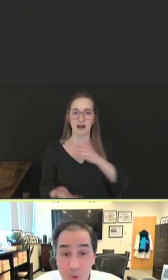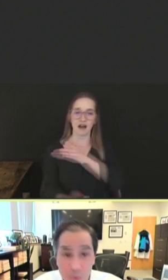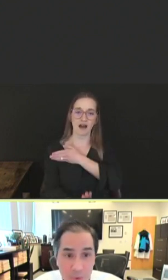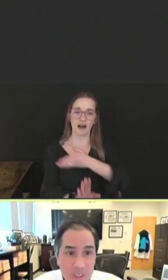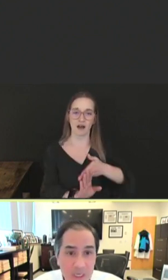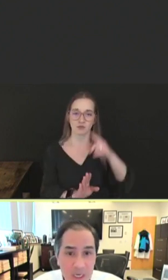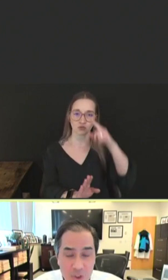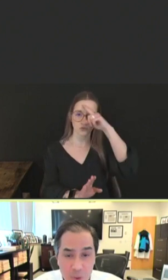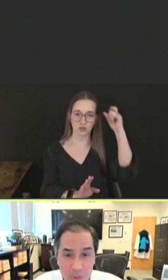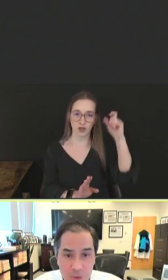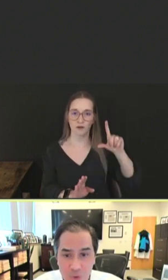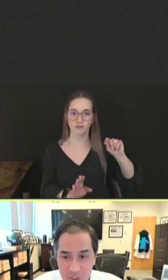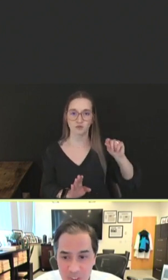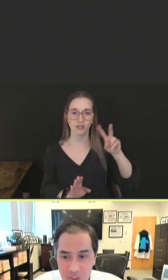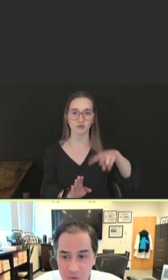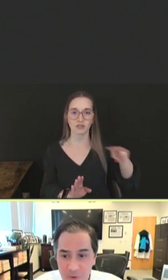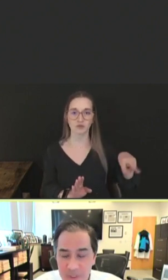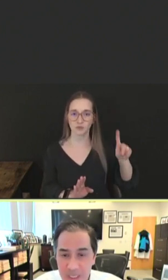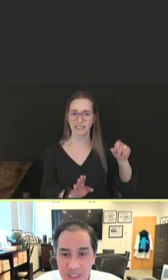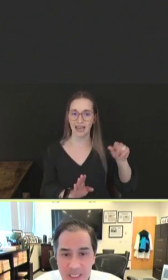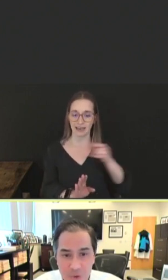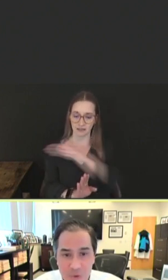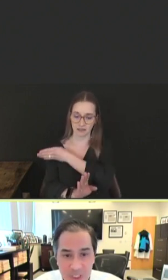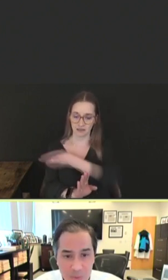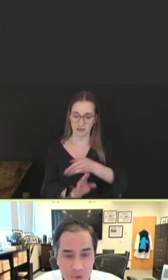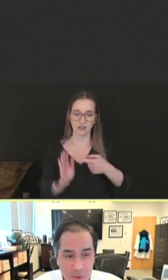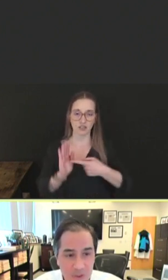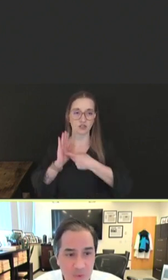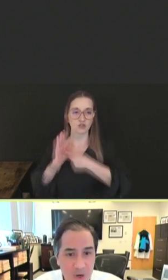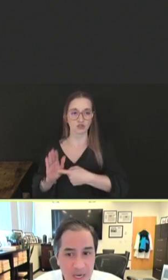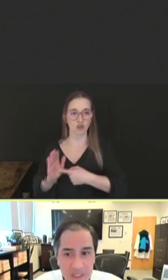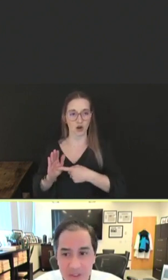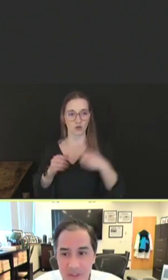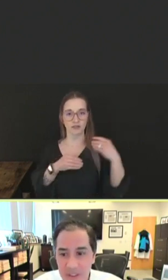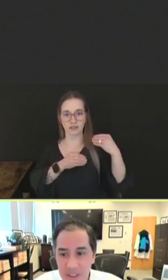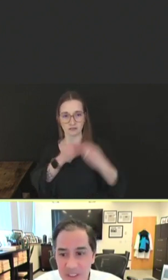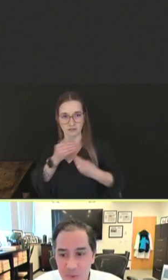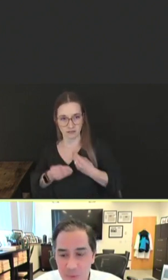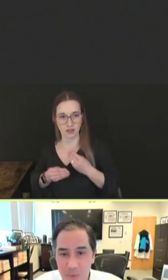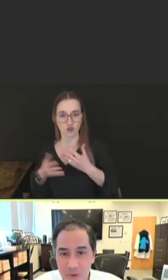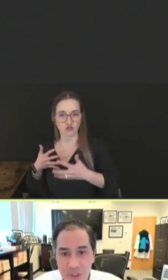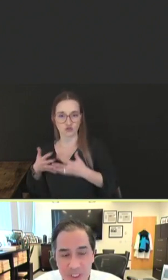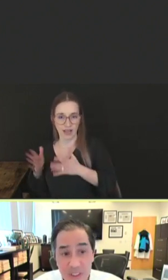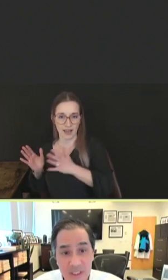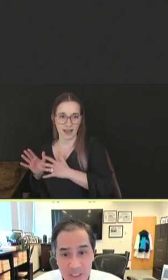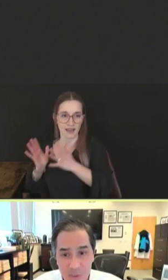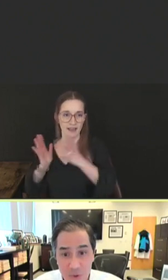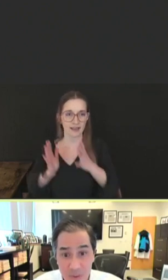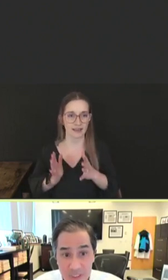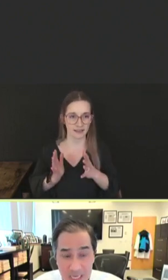Showing the transition from the ancestral sequence shown in grey, to the D614G sequence shown in